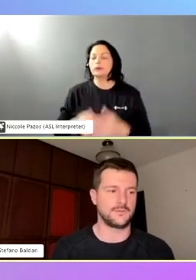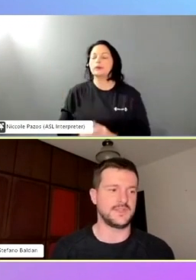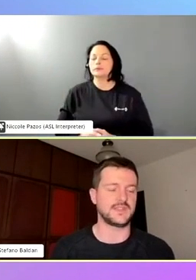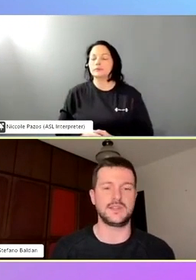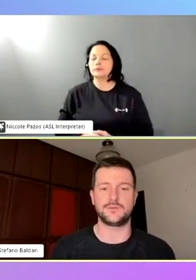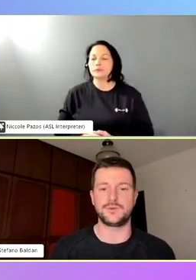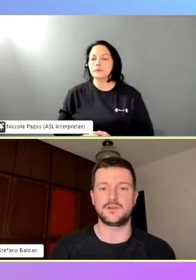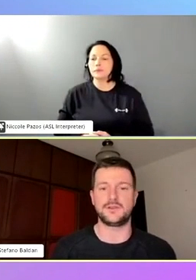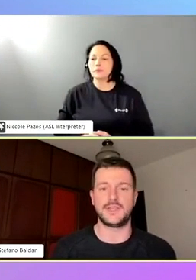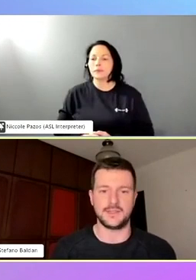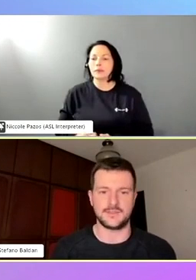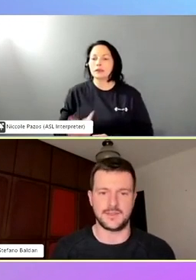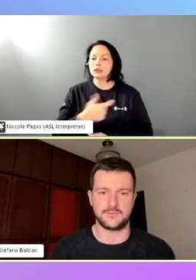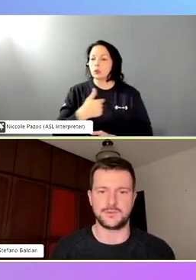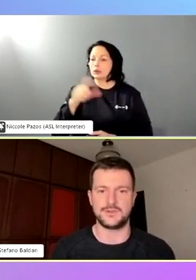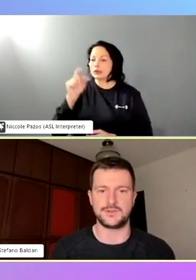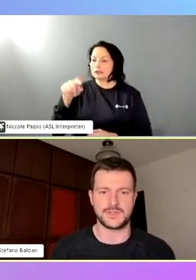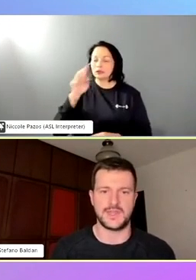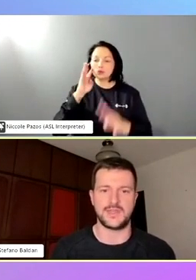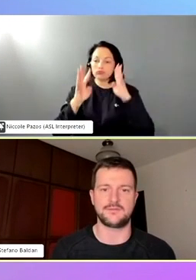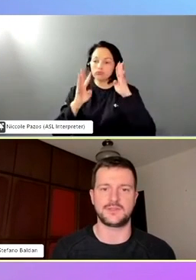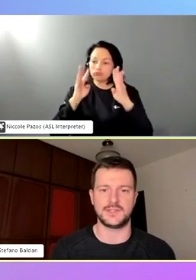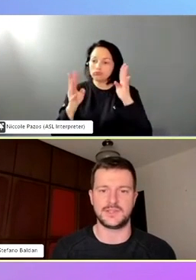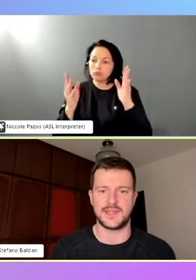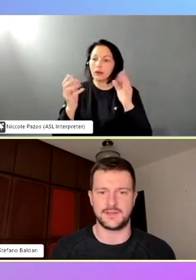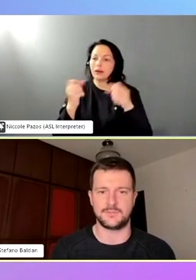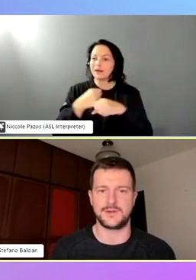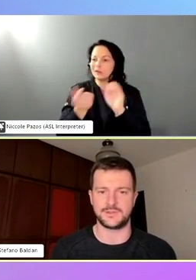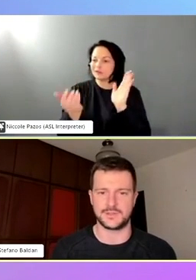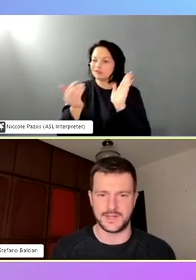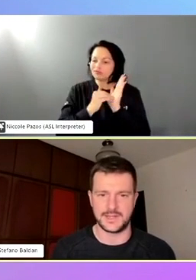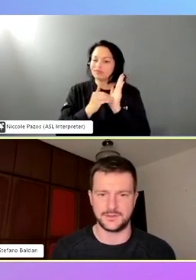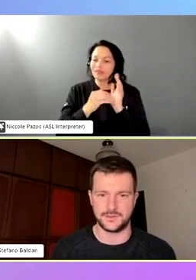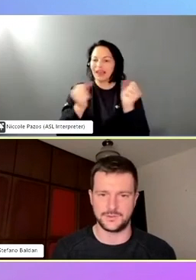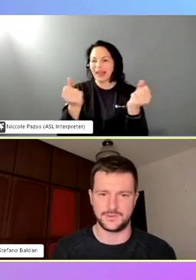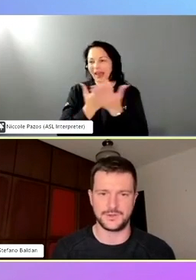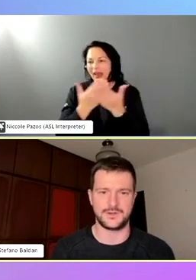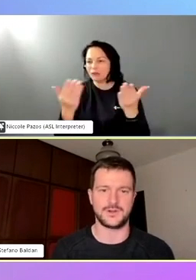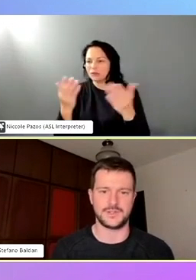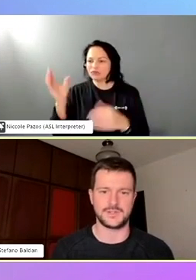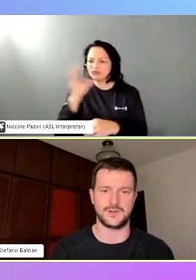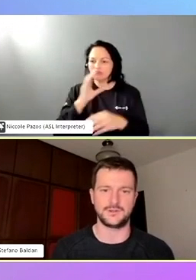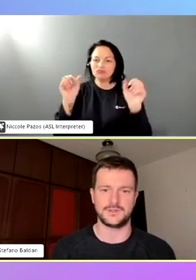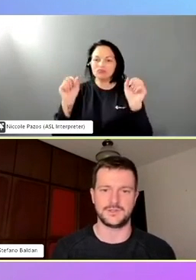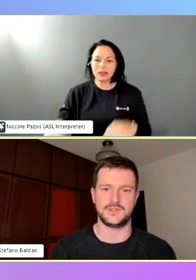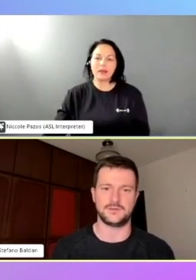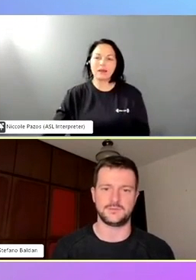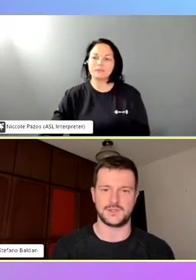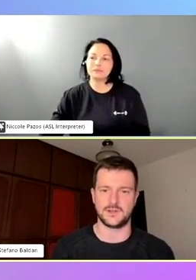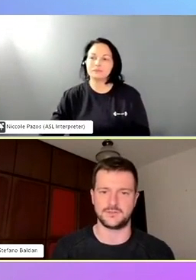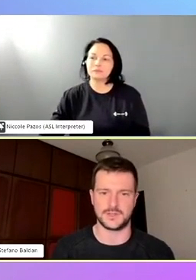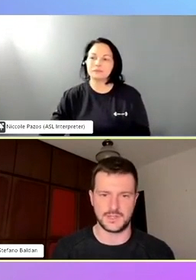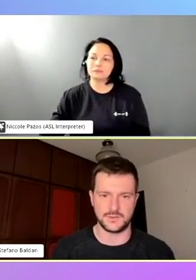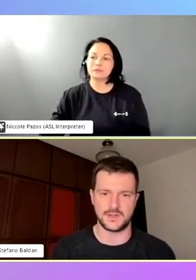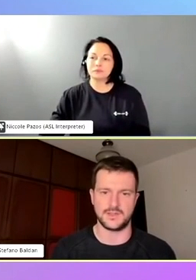for Q&A. To help me with that, post your questions on the Q&A section located located next to the video stream.